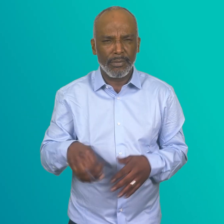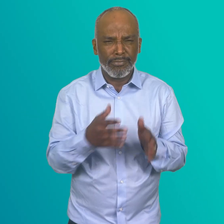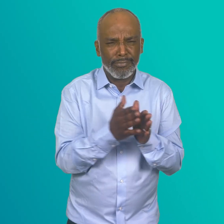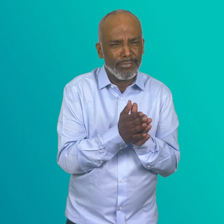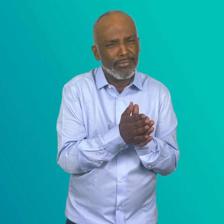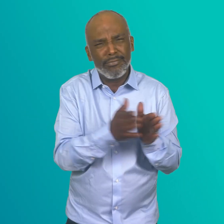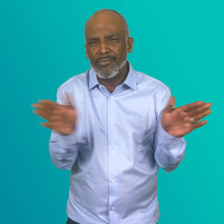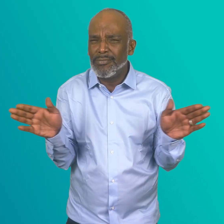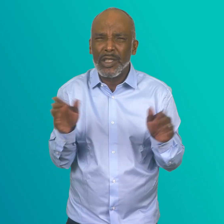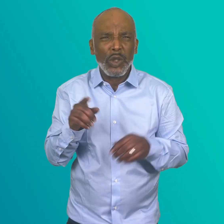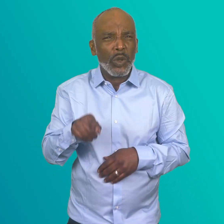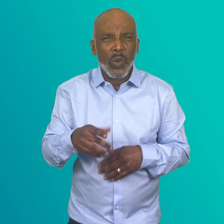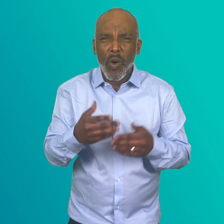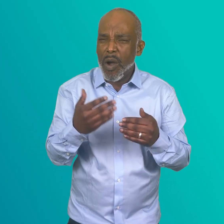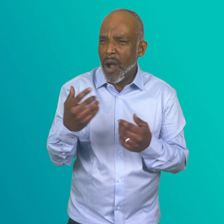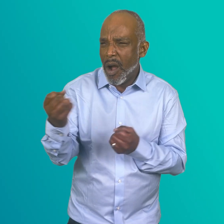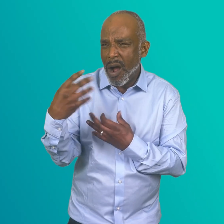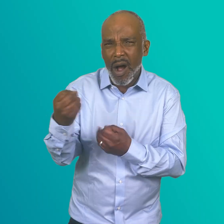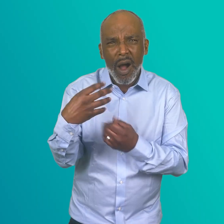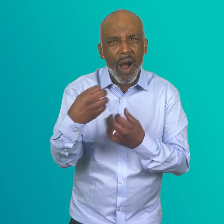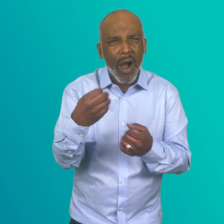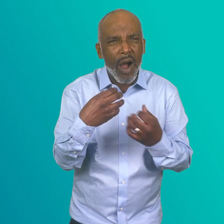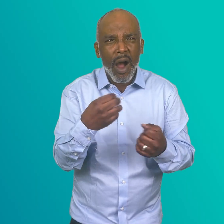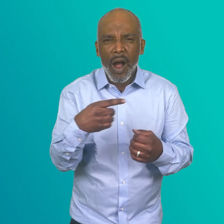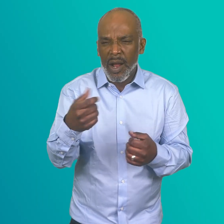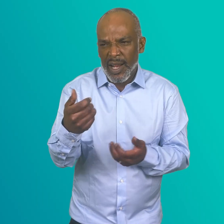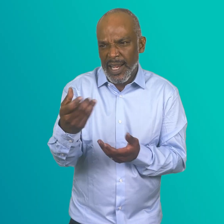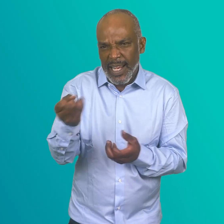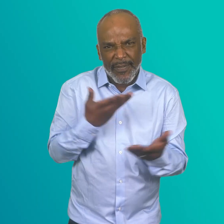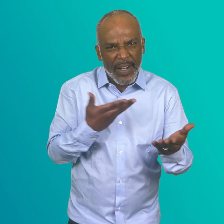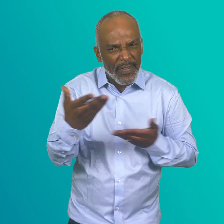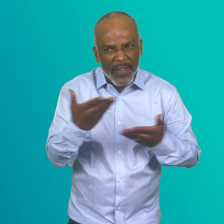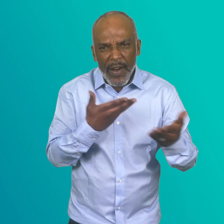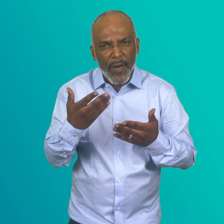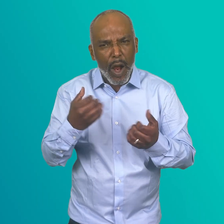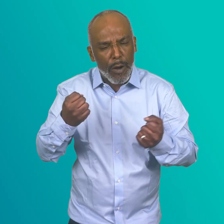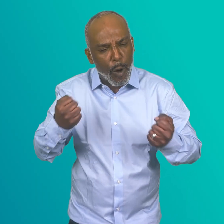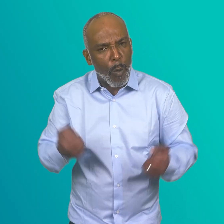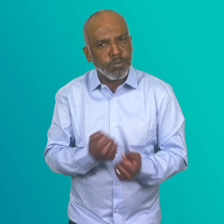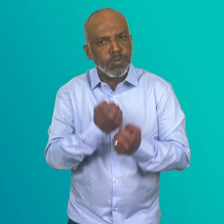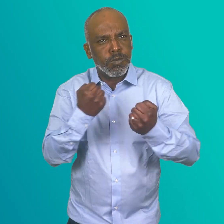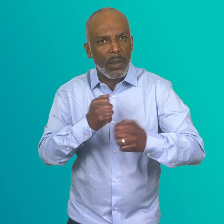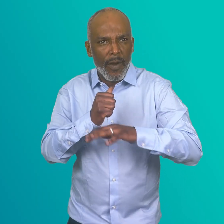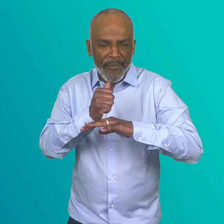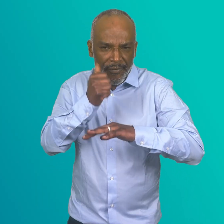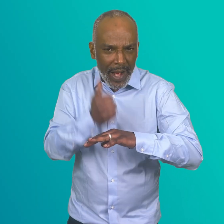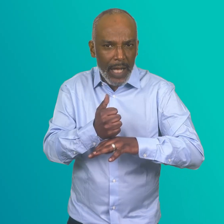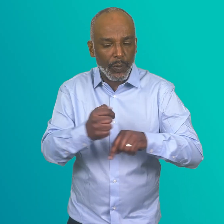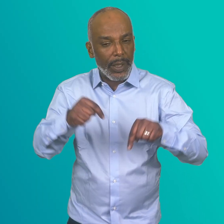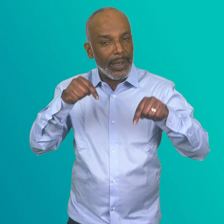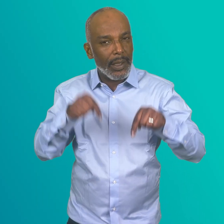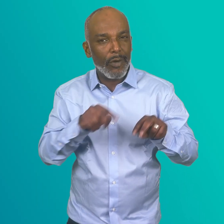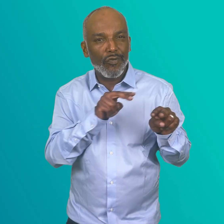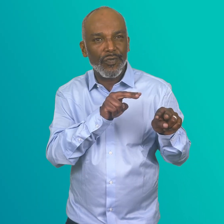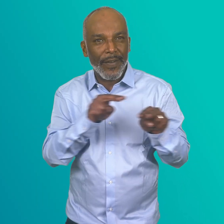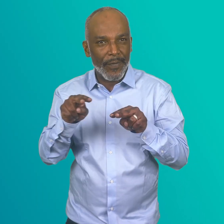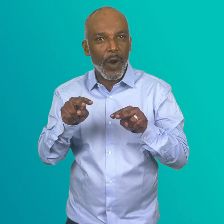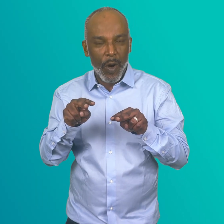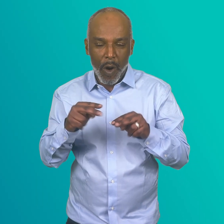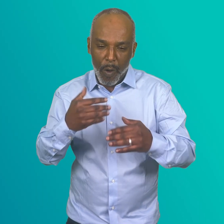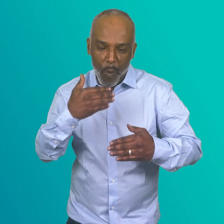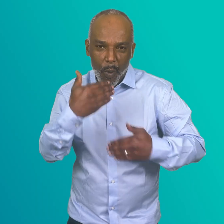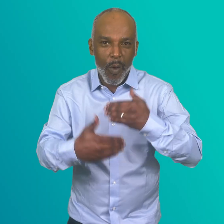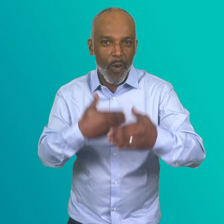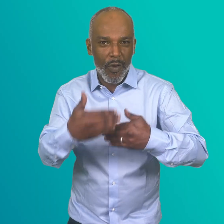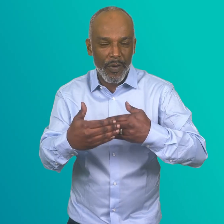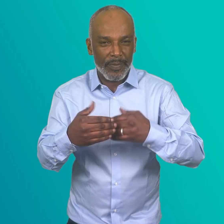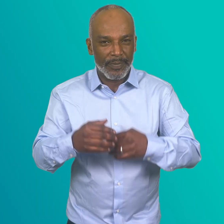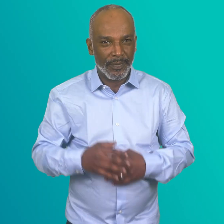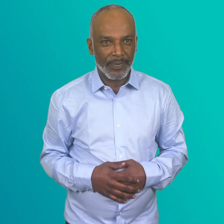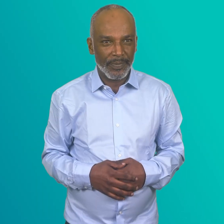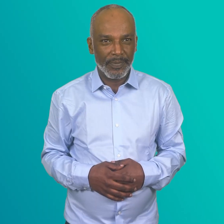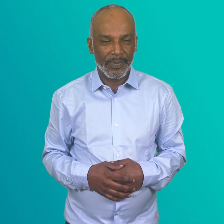The broader the range of views we hear, the stronger the foundation for the Review’s work will be.